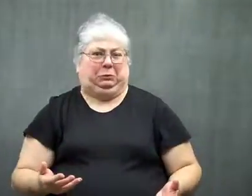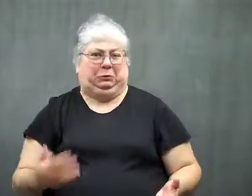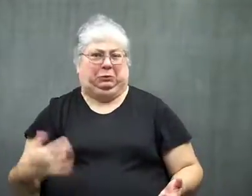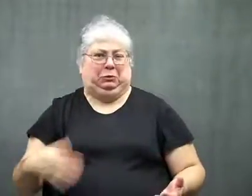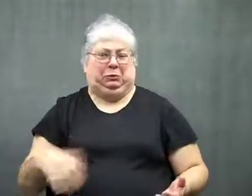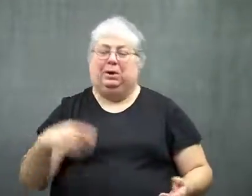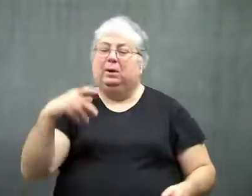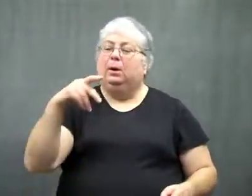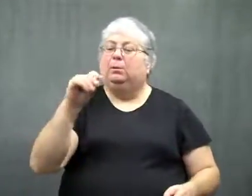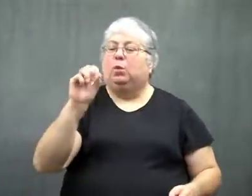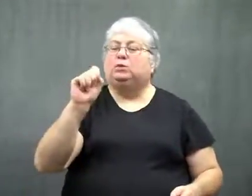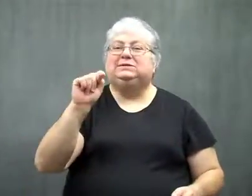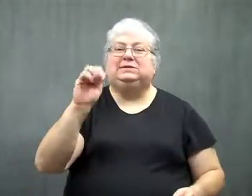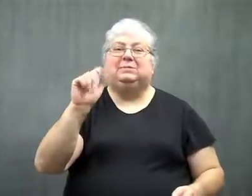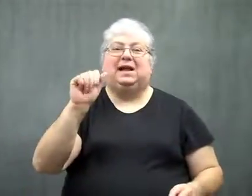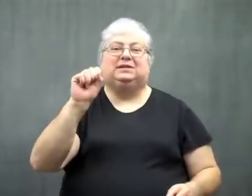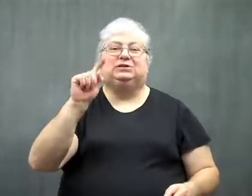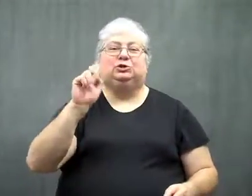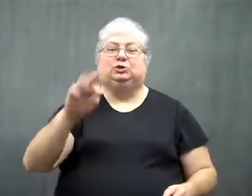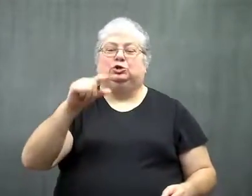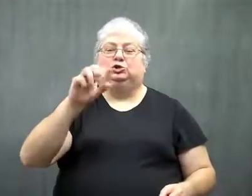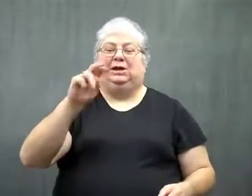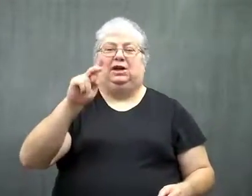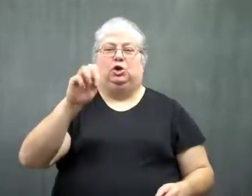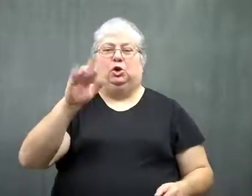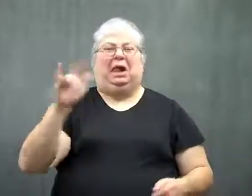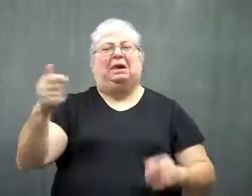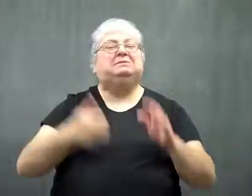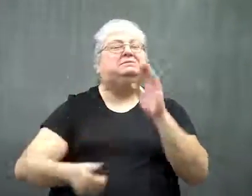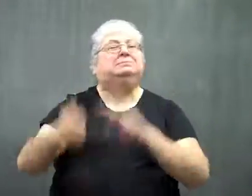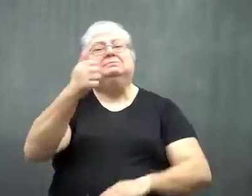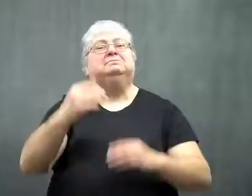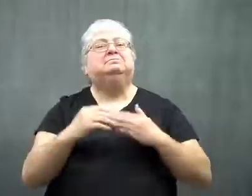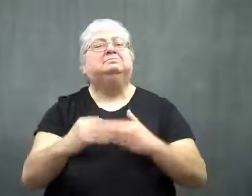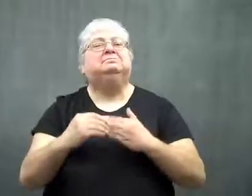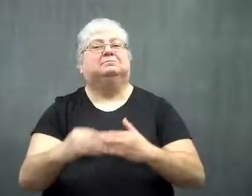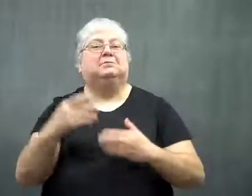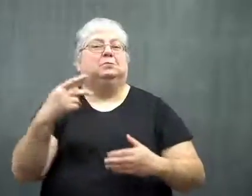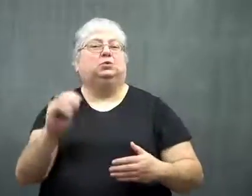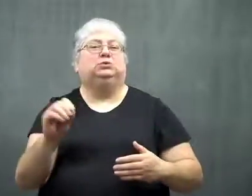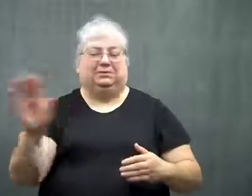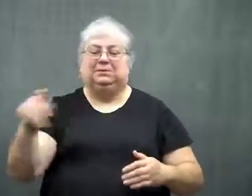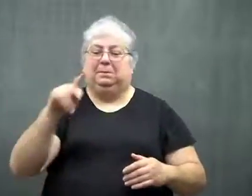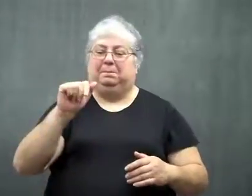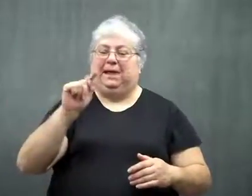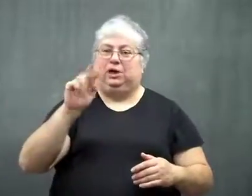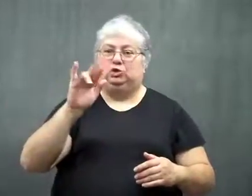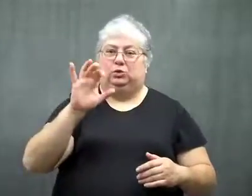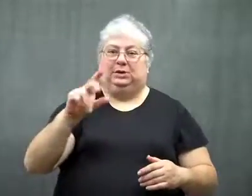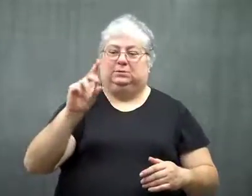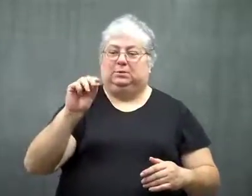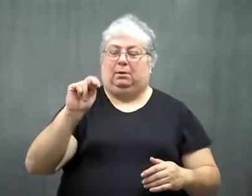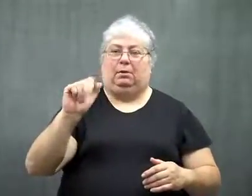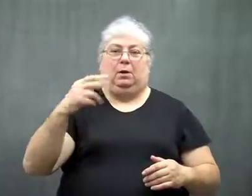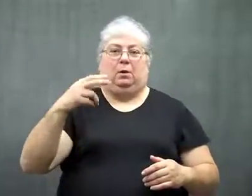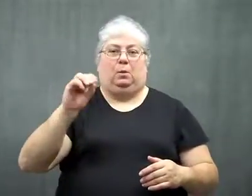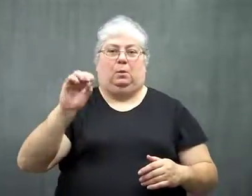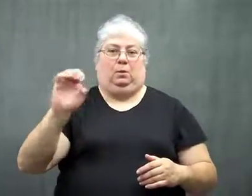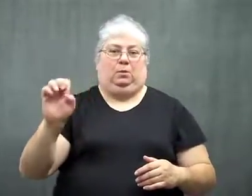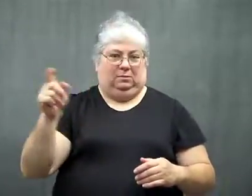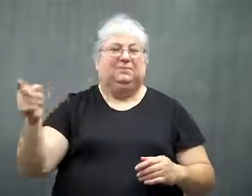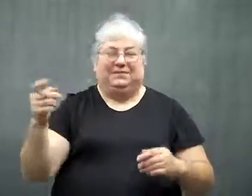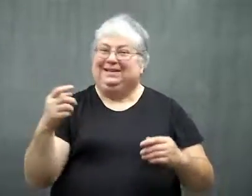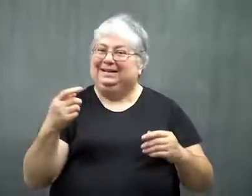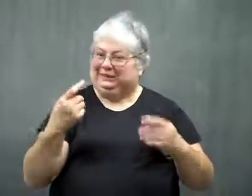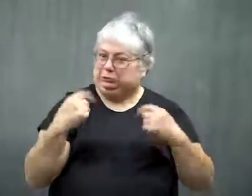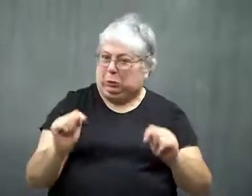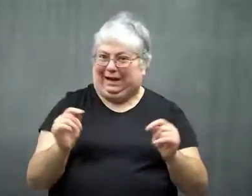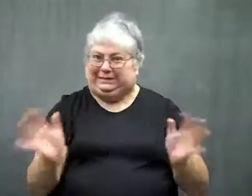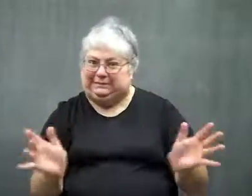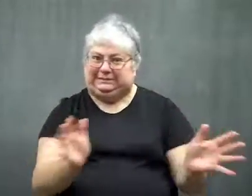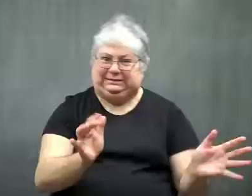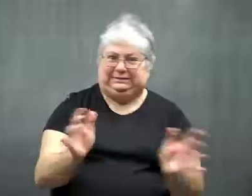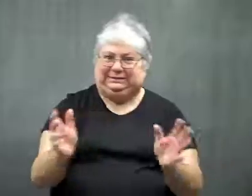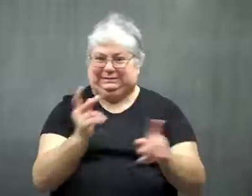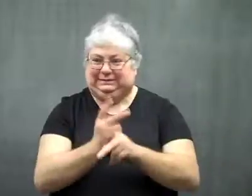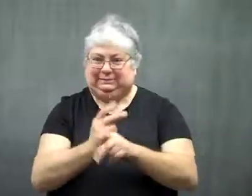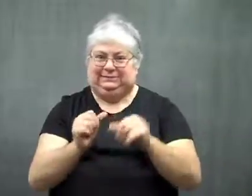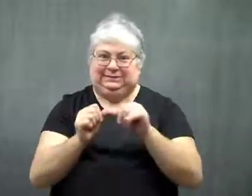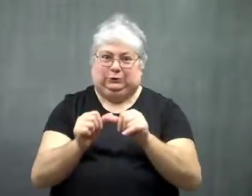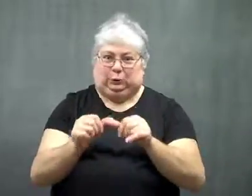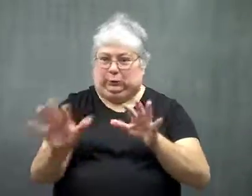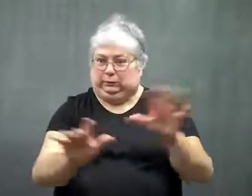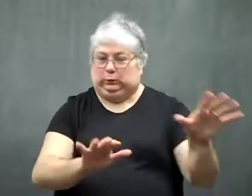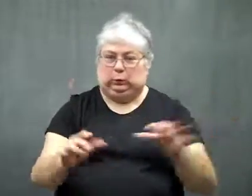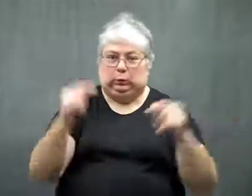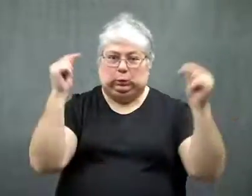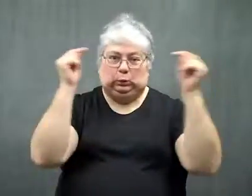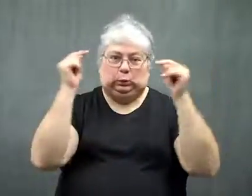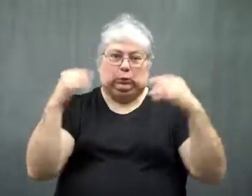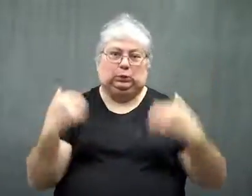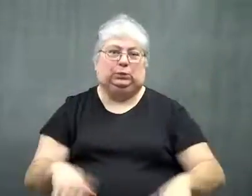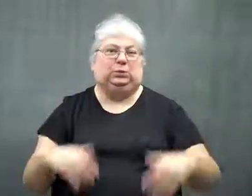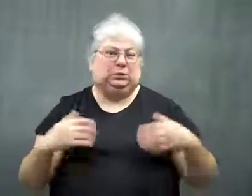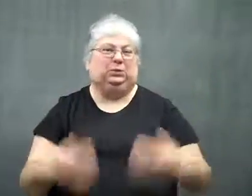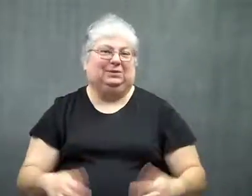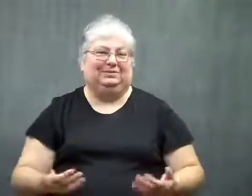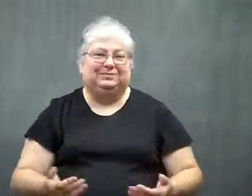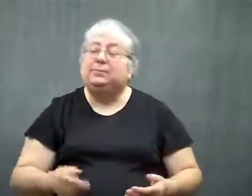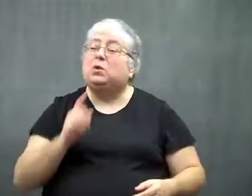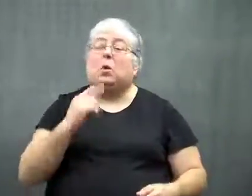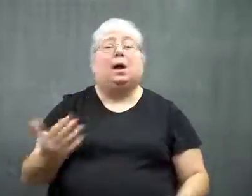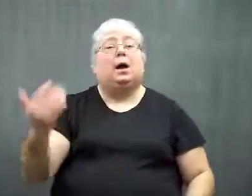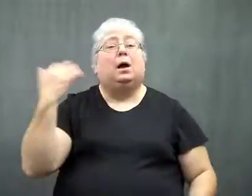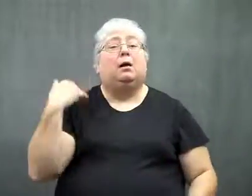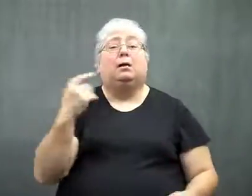Postmaster General Patrick Donahoe is trying to keep it together. It's a big headache.